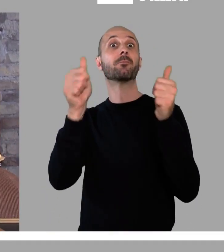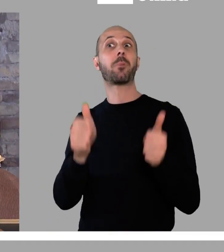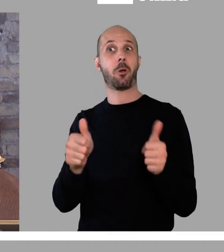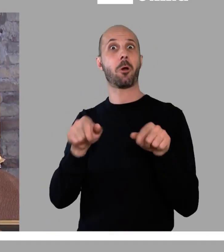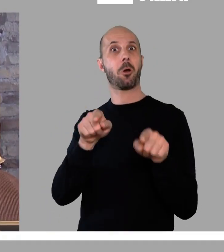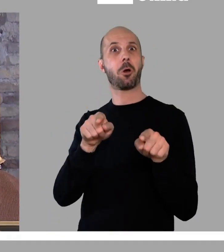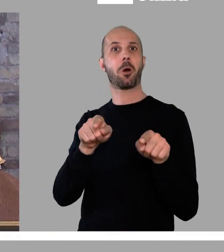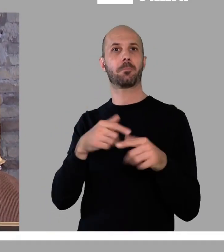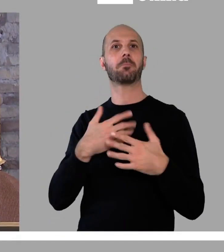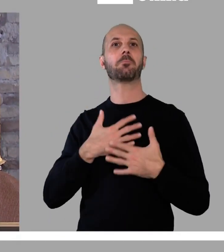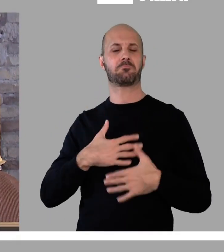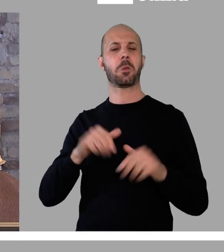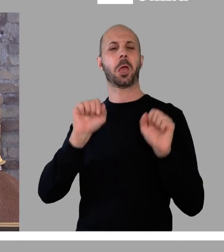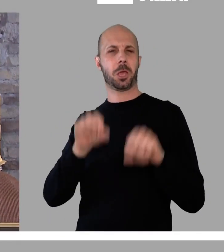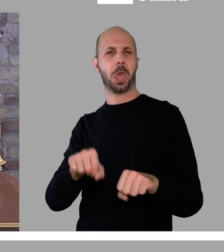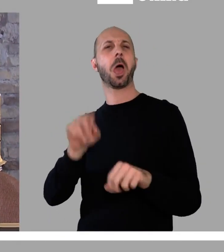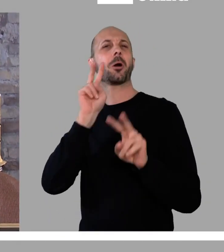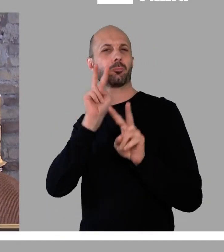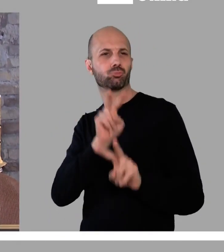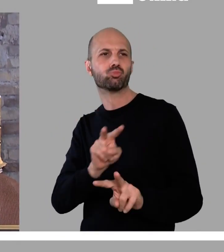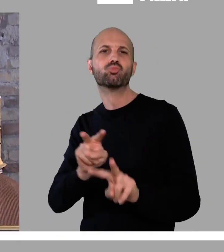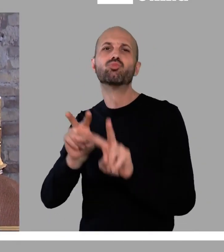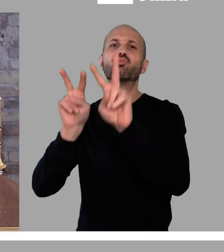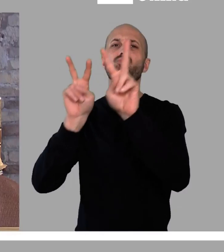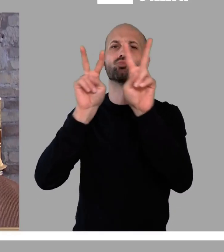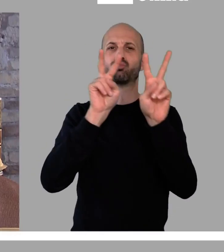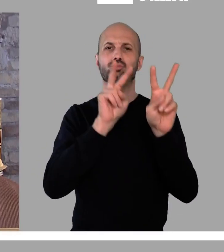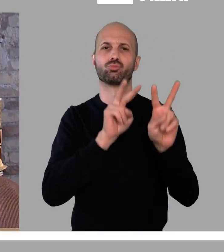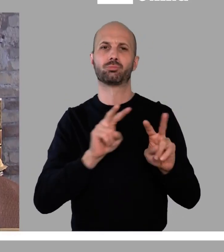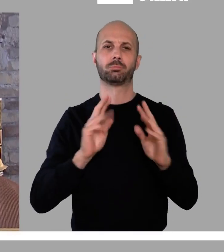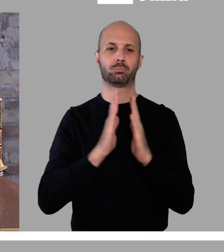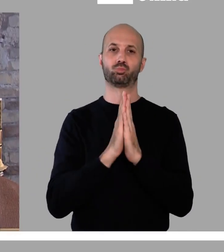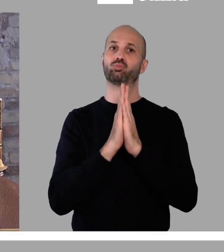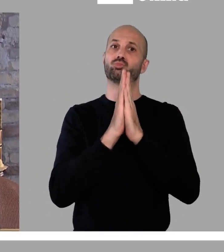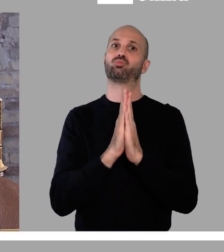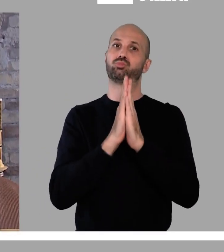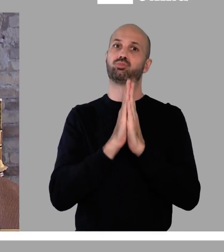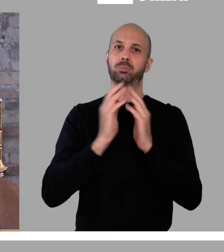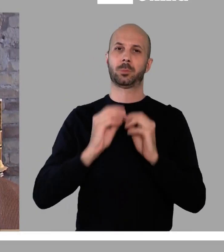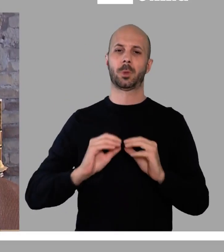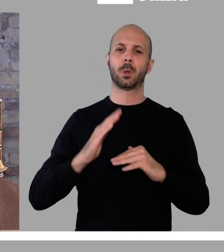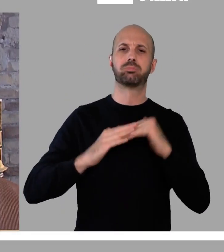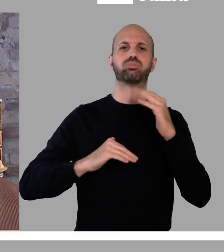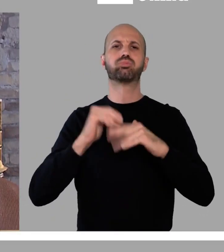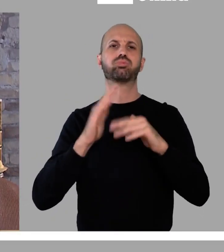In this way can see the church's body